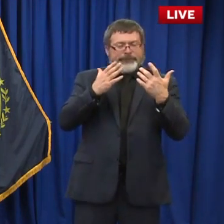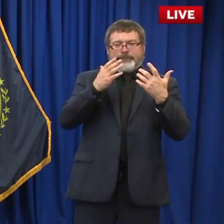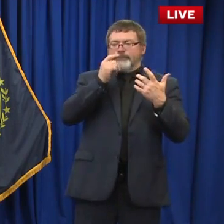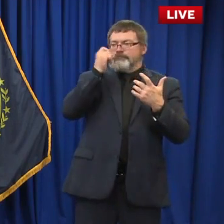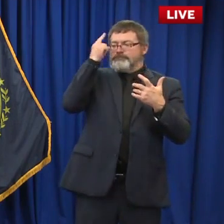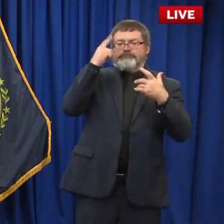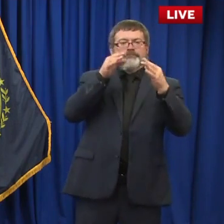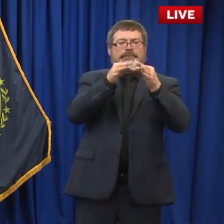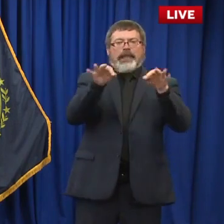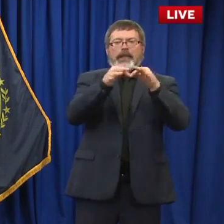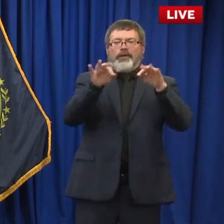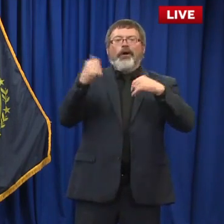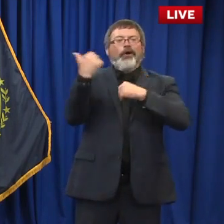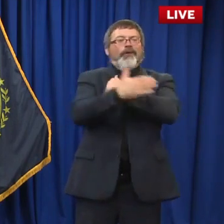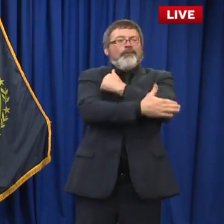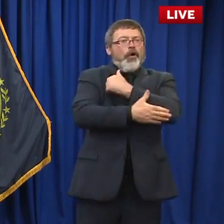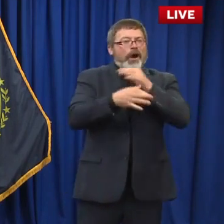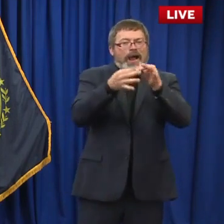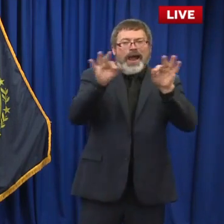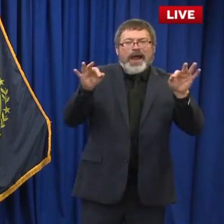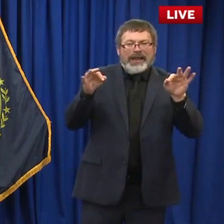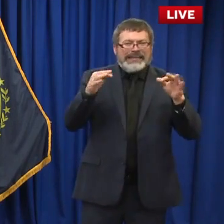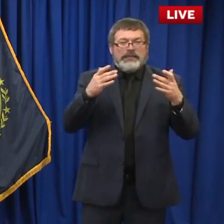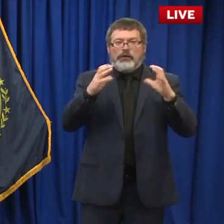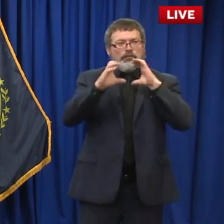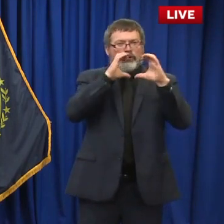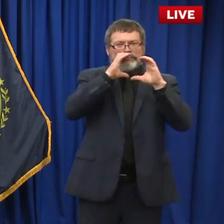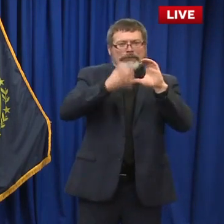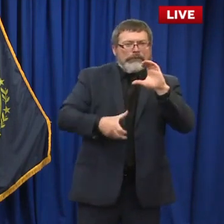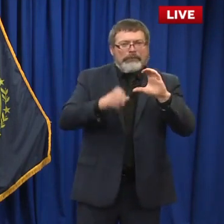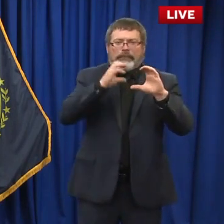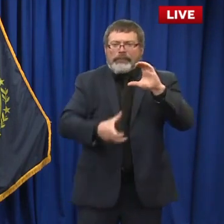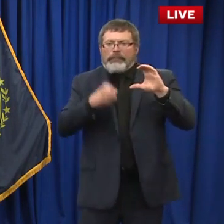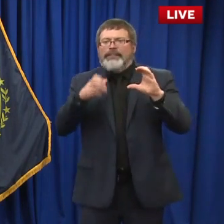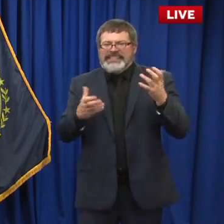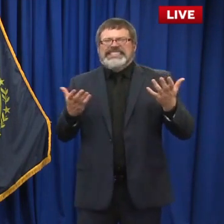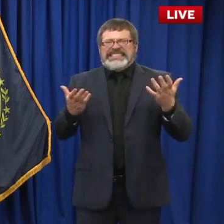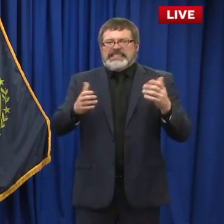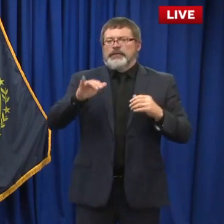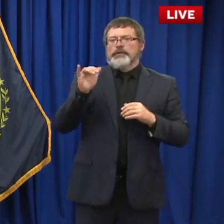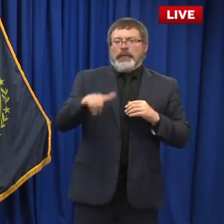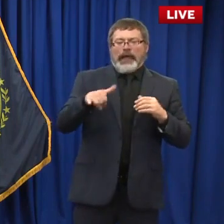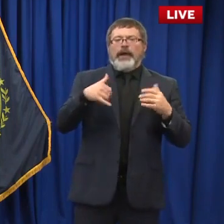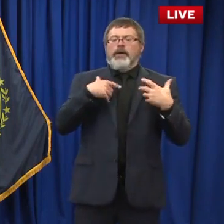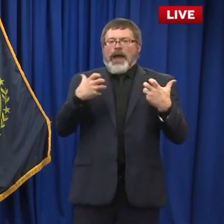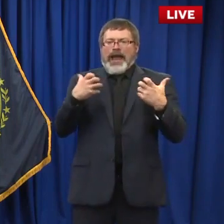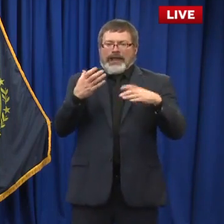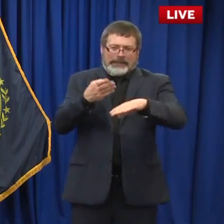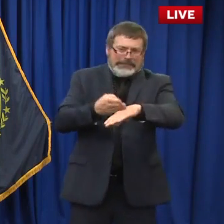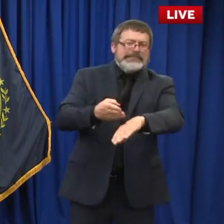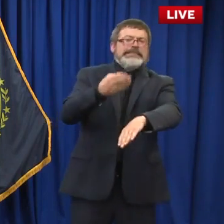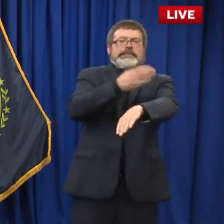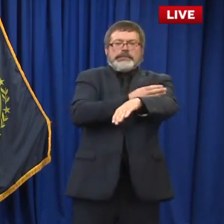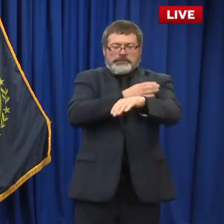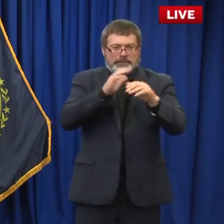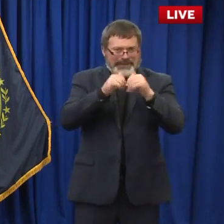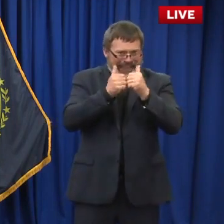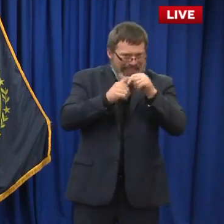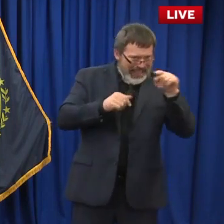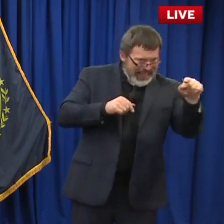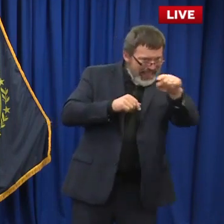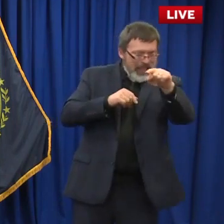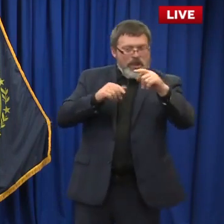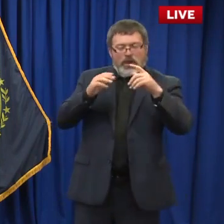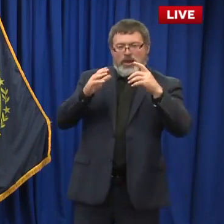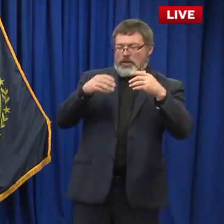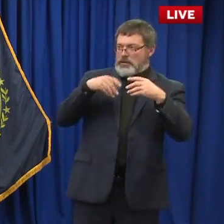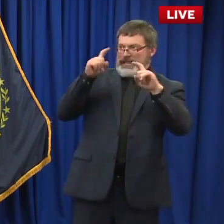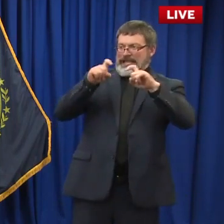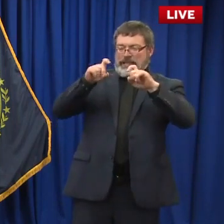OR AN ECONOMIC -- POTENTIAL ECONOMIC BARRIERS MAY EXIST, COMMUNICATION BARRIERS THAT ARE INHERENTLY THERE, WE WANT TO MAKE SURE WE'RE BEING VERY PROACTIVE IN THE AREAS TO NOT